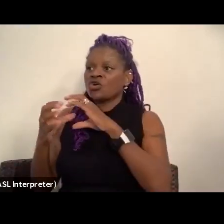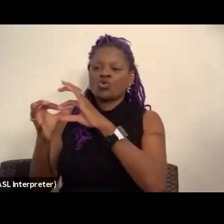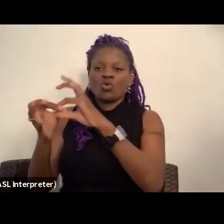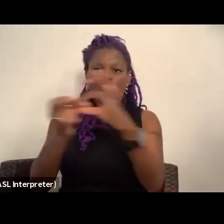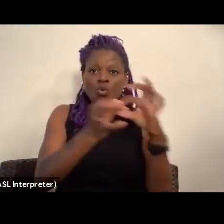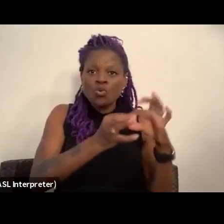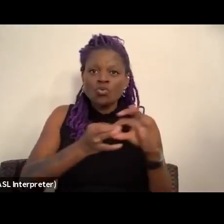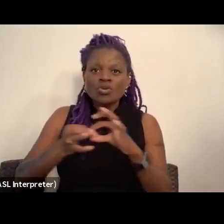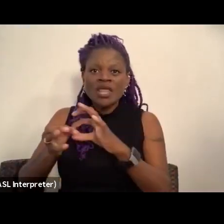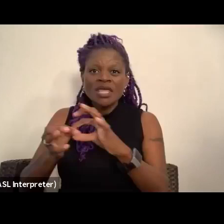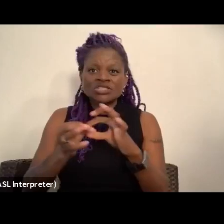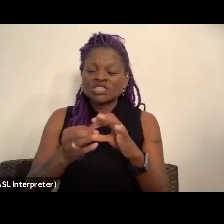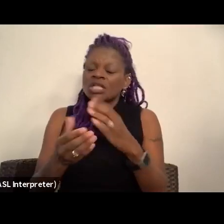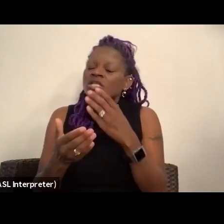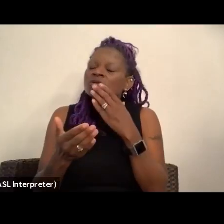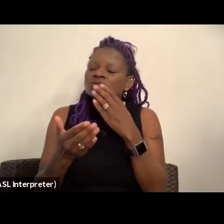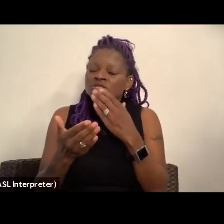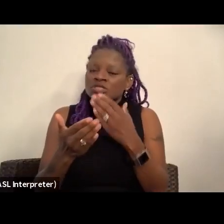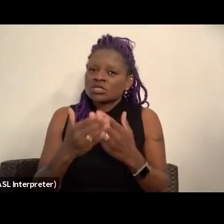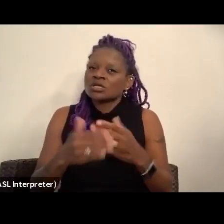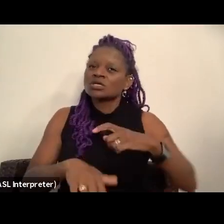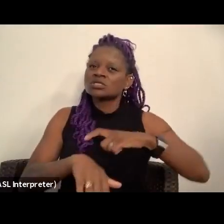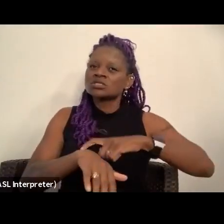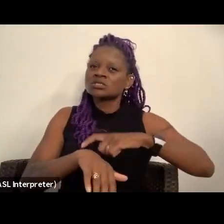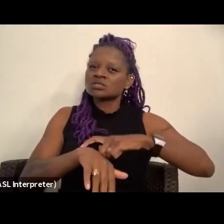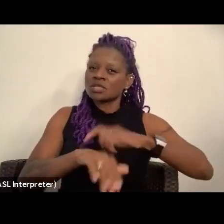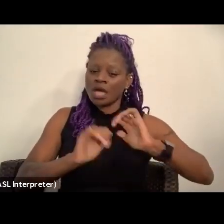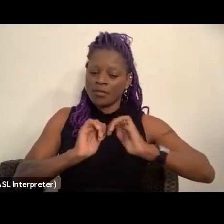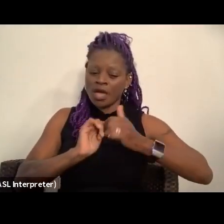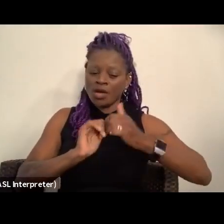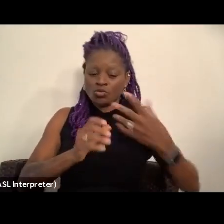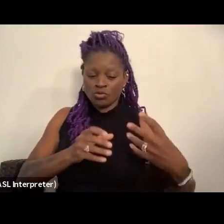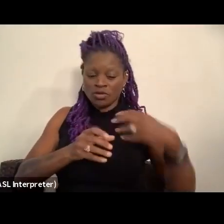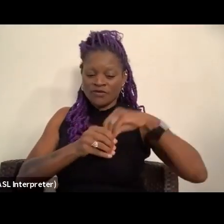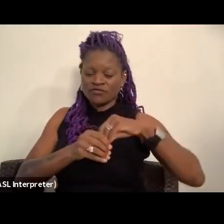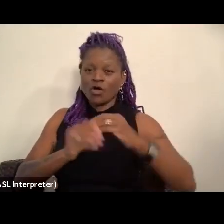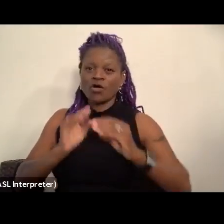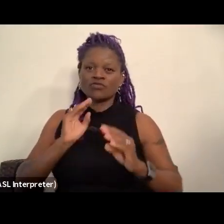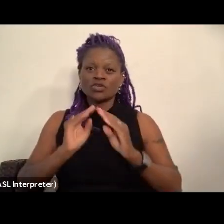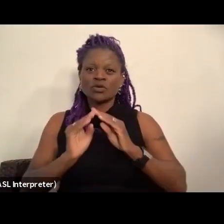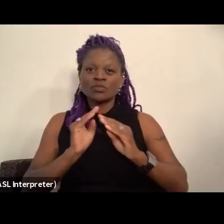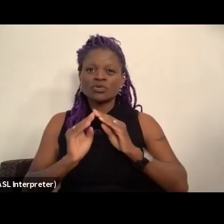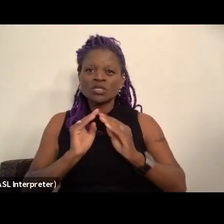This is a great example of how we involve community and work, and we all work together to get this